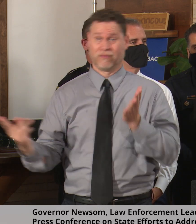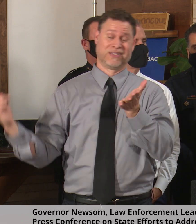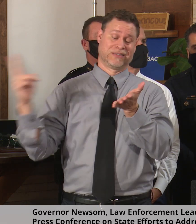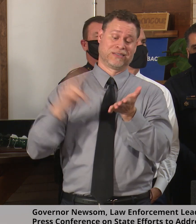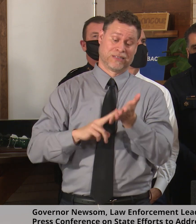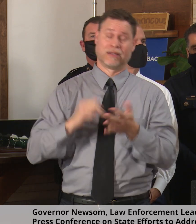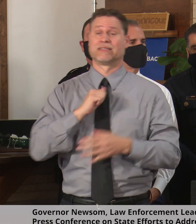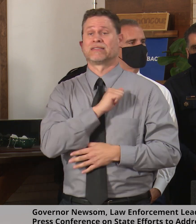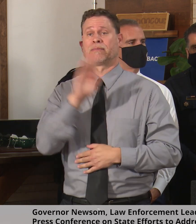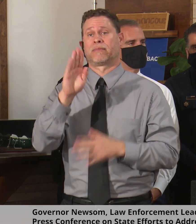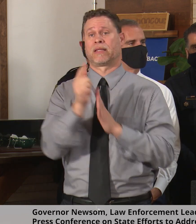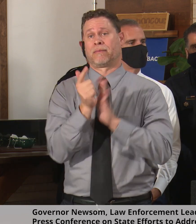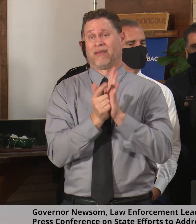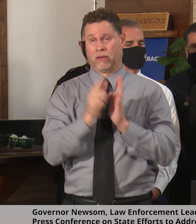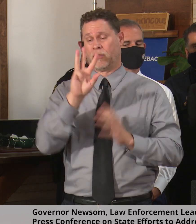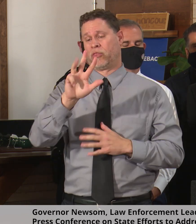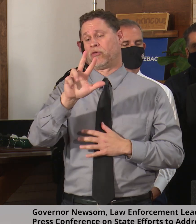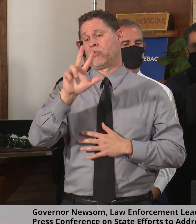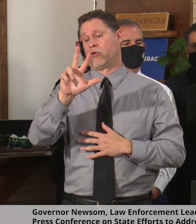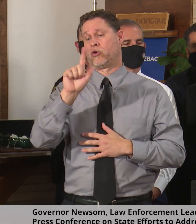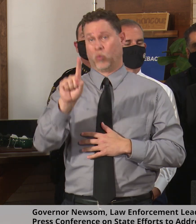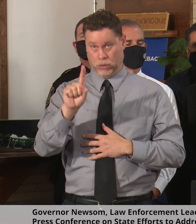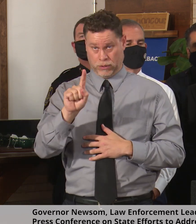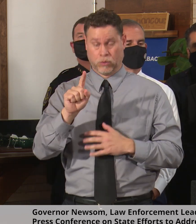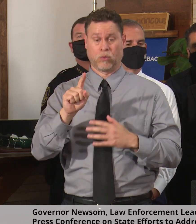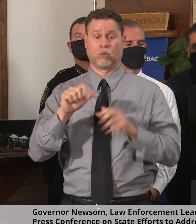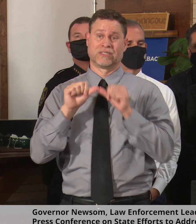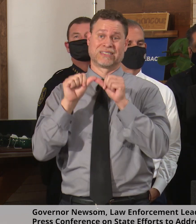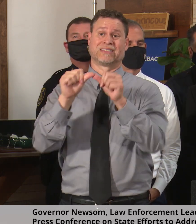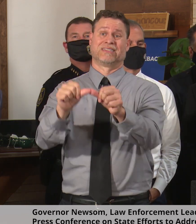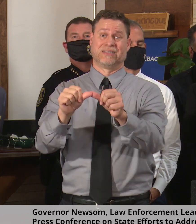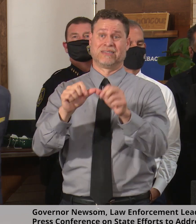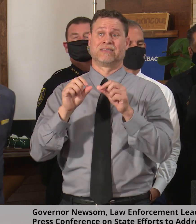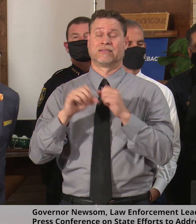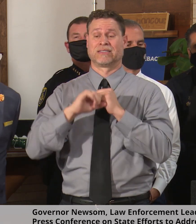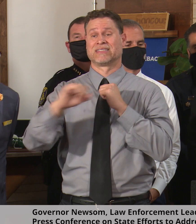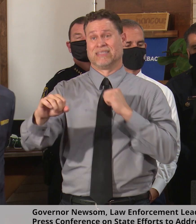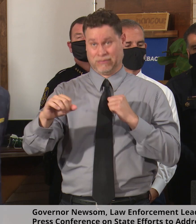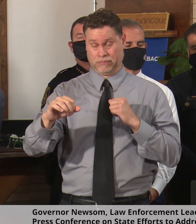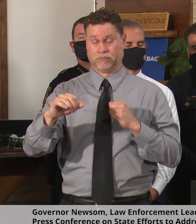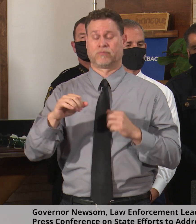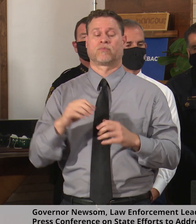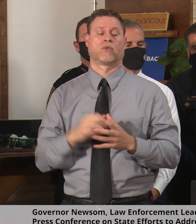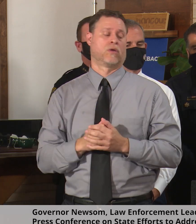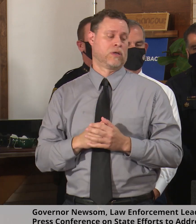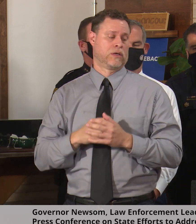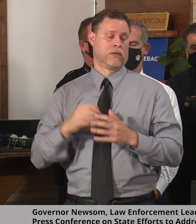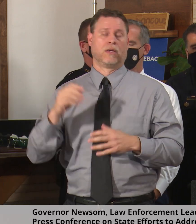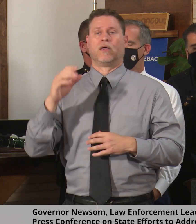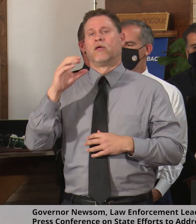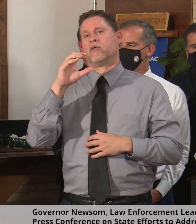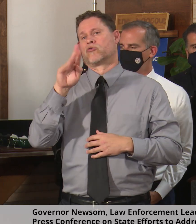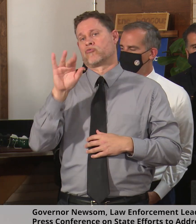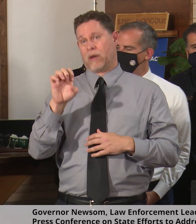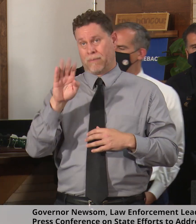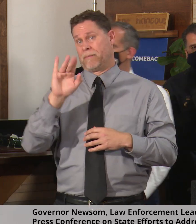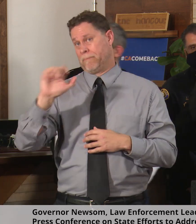bill 331 which will extend the CHPs organized crime re-theft of task forces, our operations